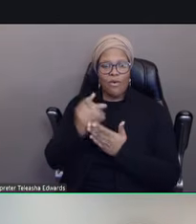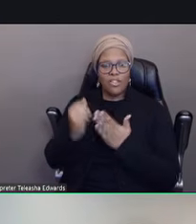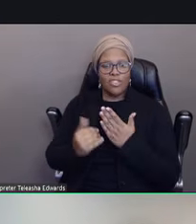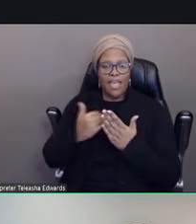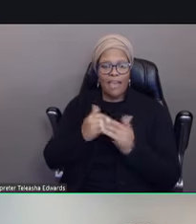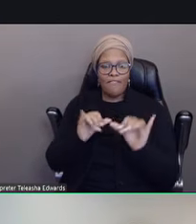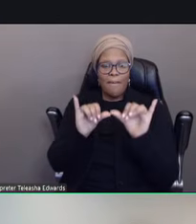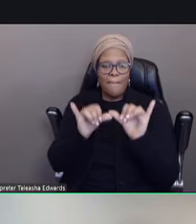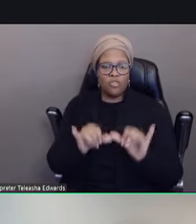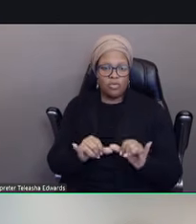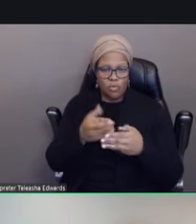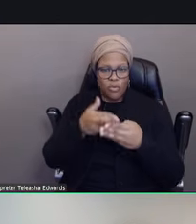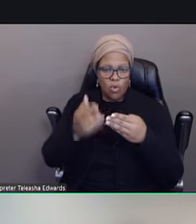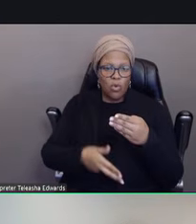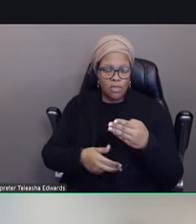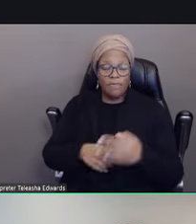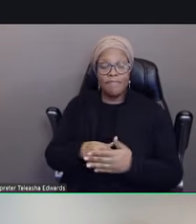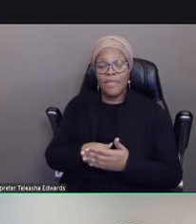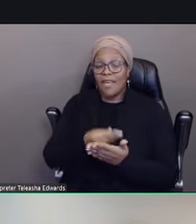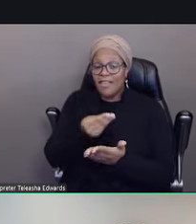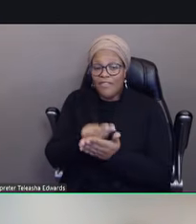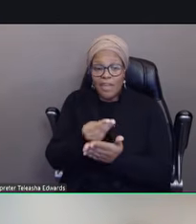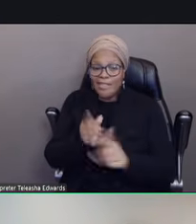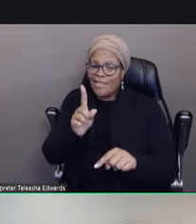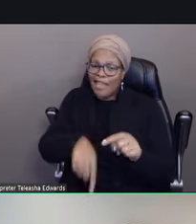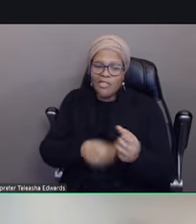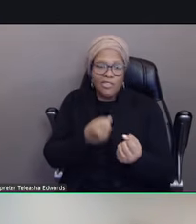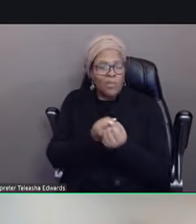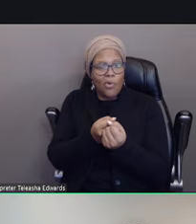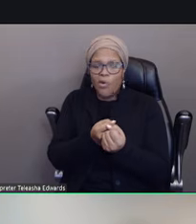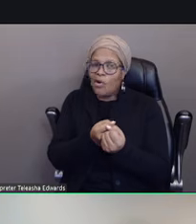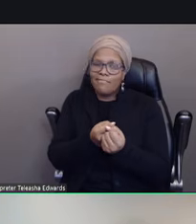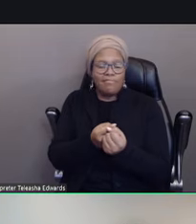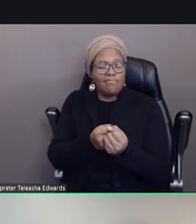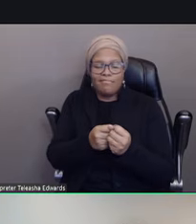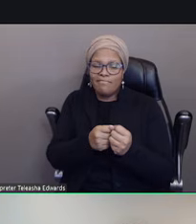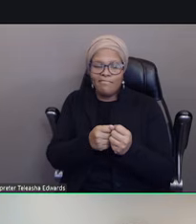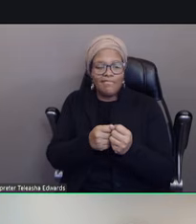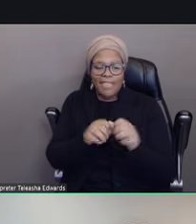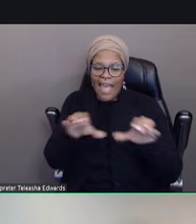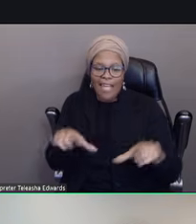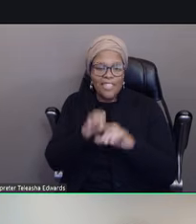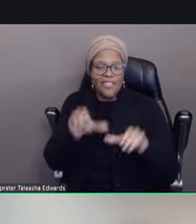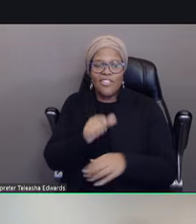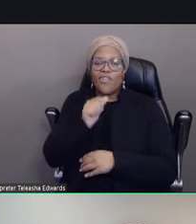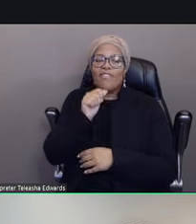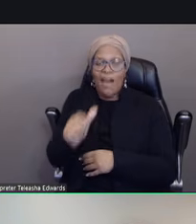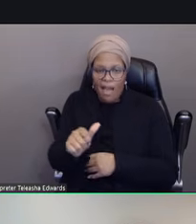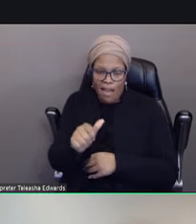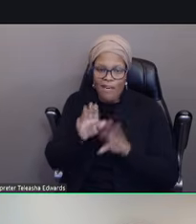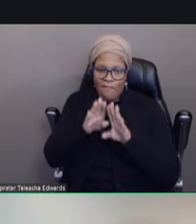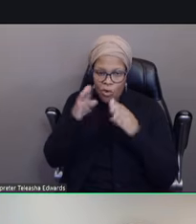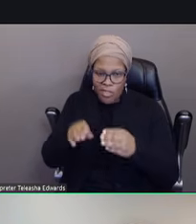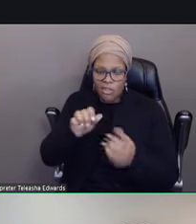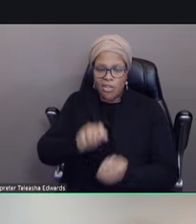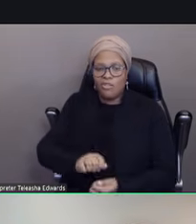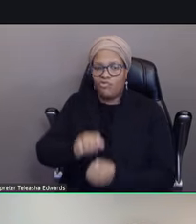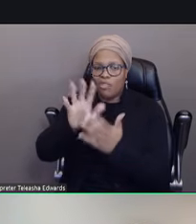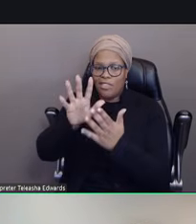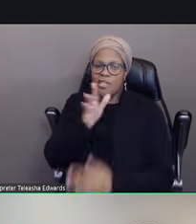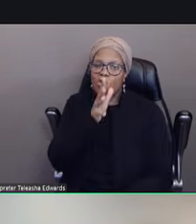the funds cannot also support activities that are siloed or not focused on addressing rural impact.